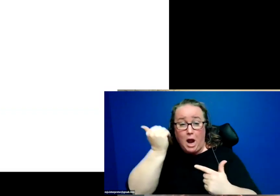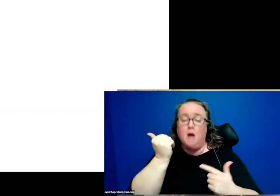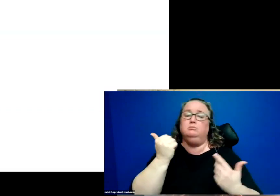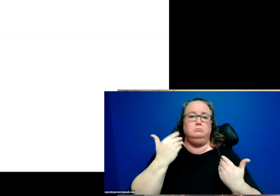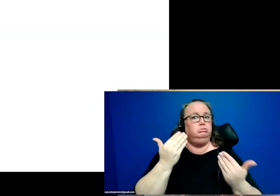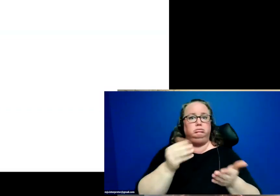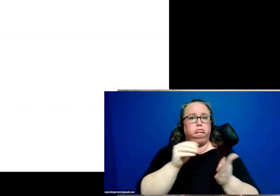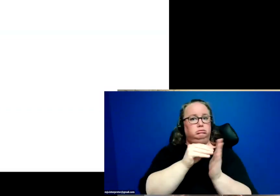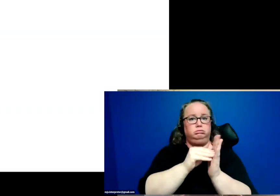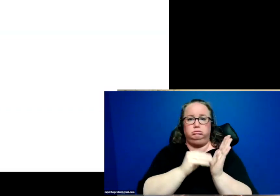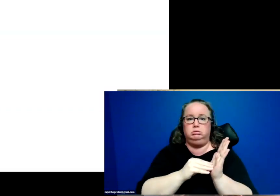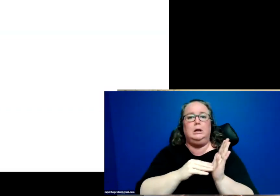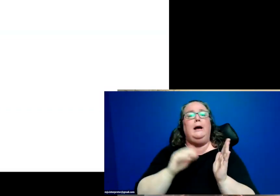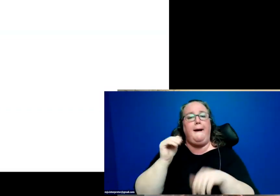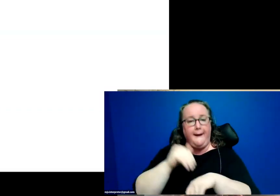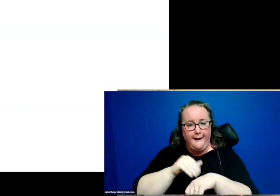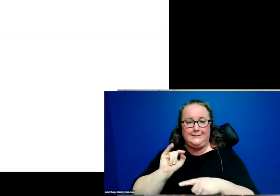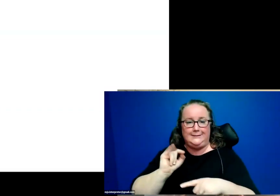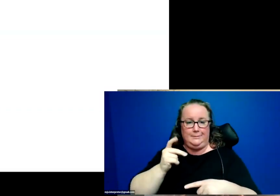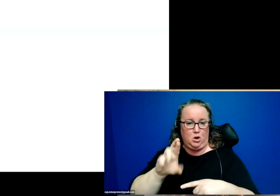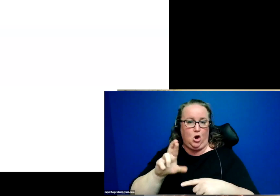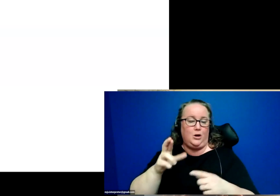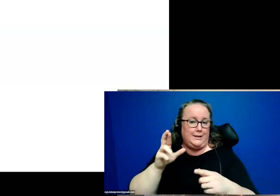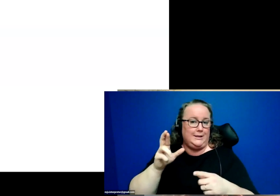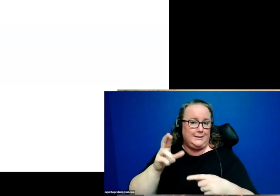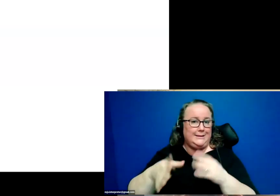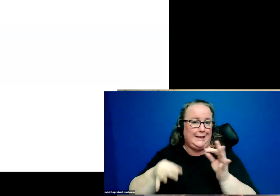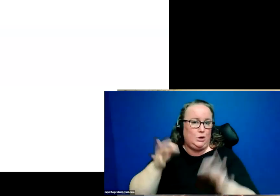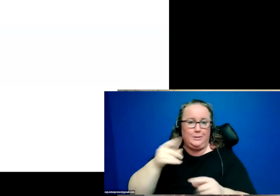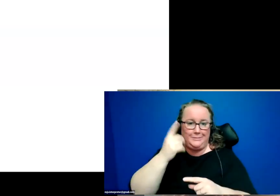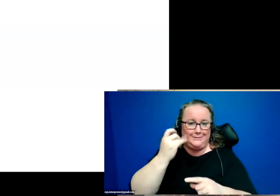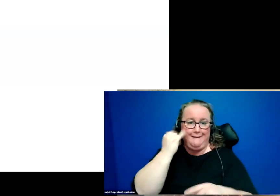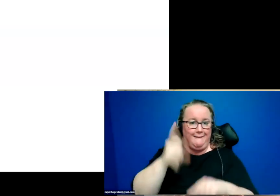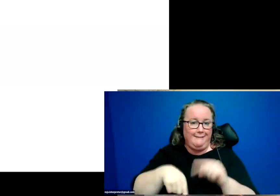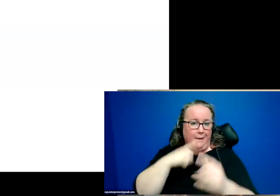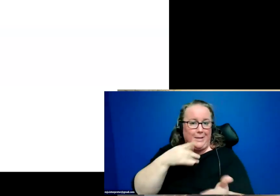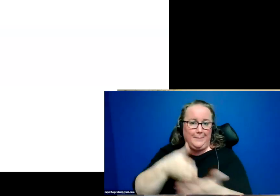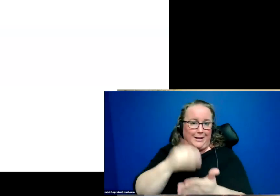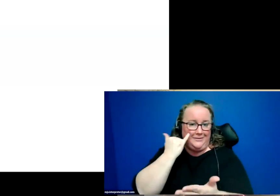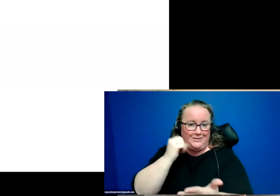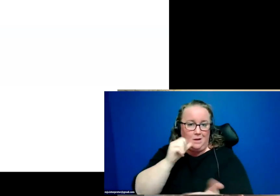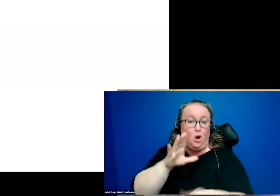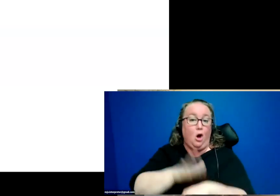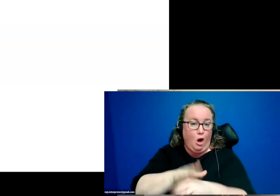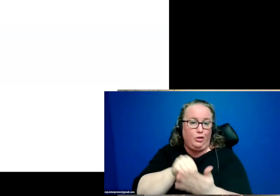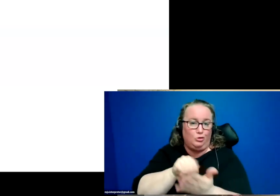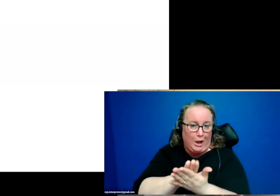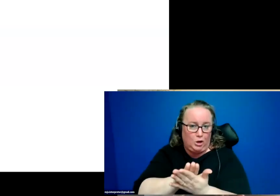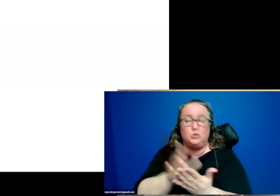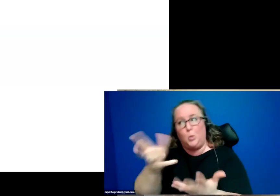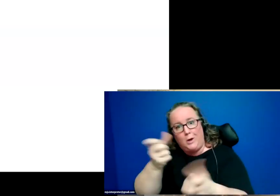the record at the TPR hearing because it cannot be appealed generally if it's not on the record at all, so you do want to create that record.